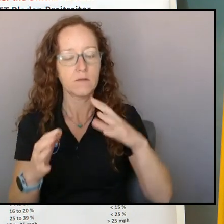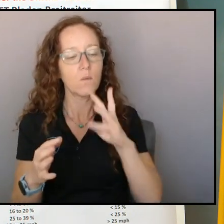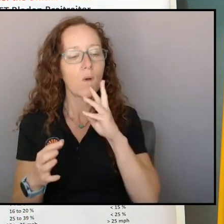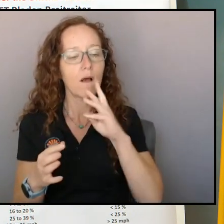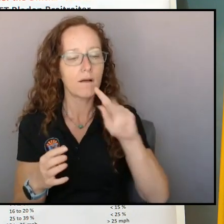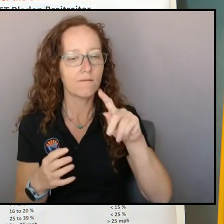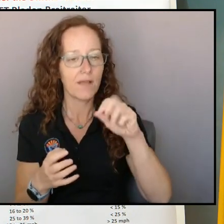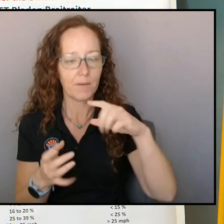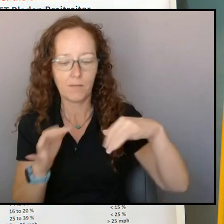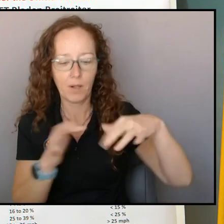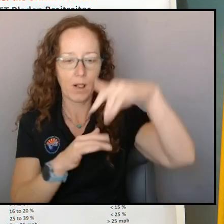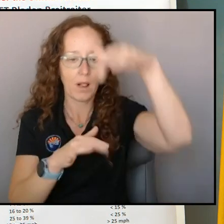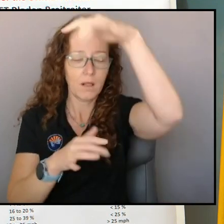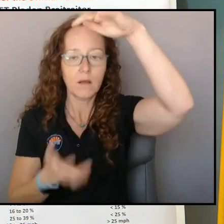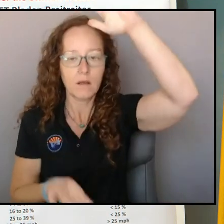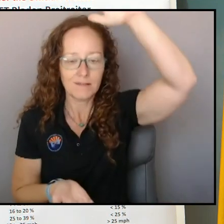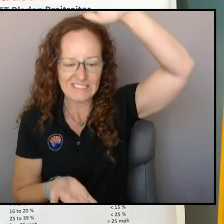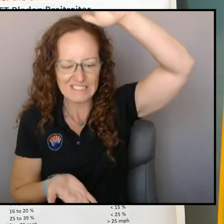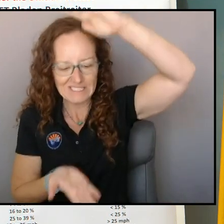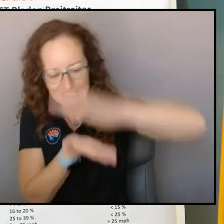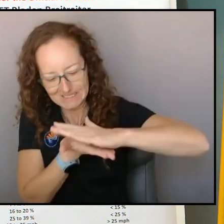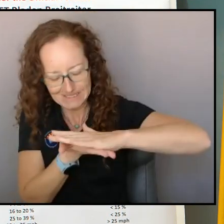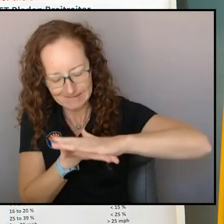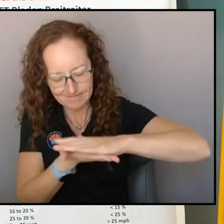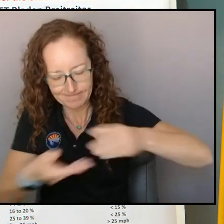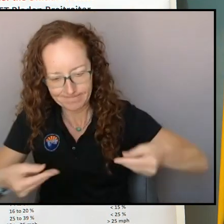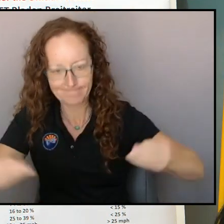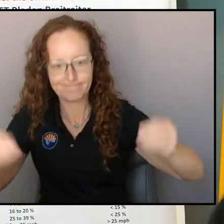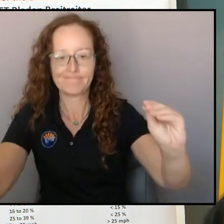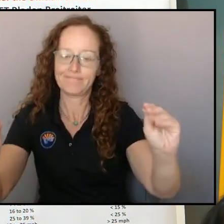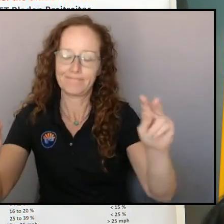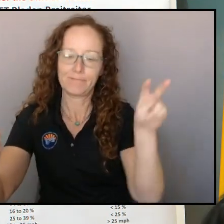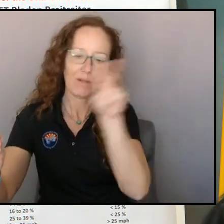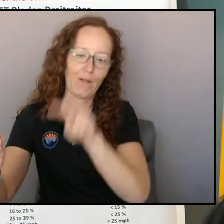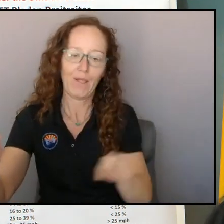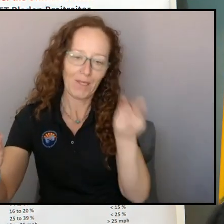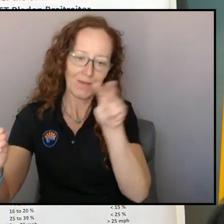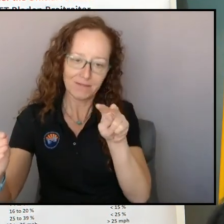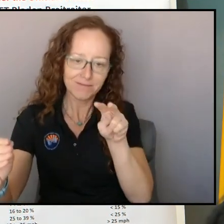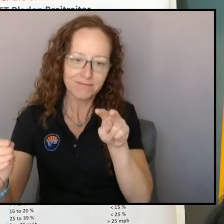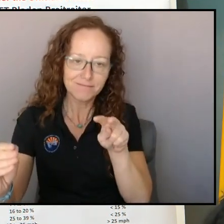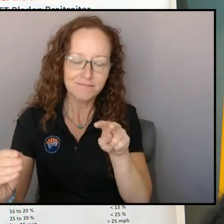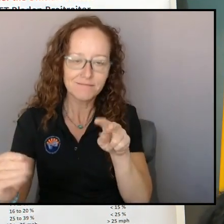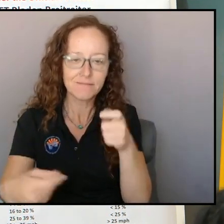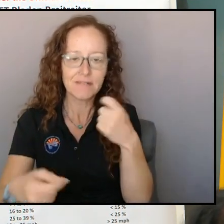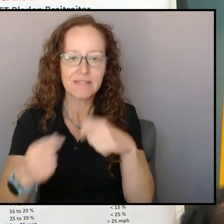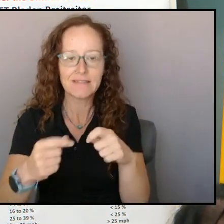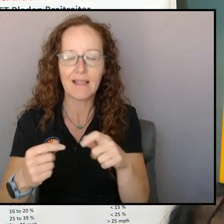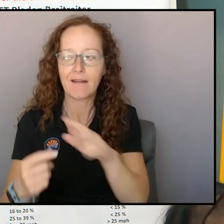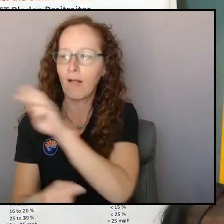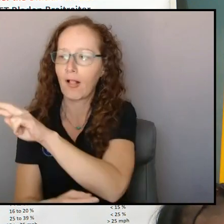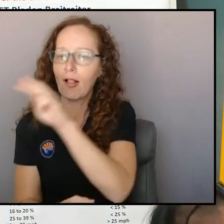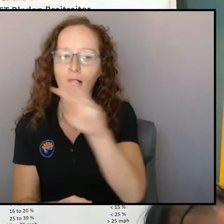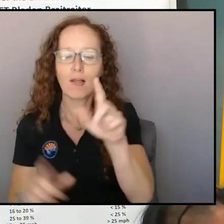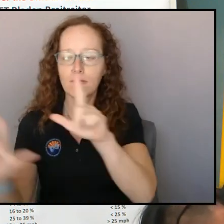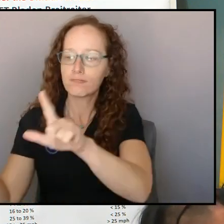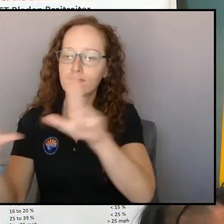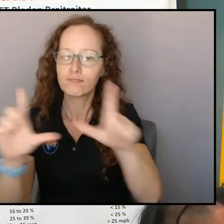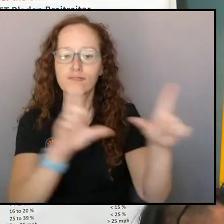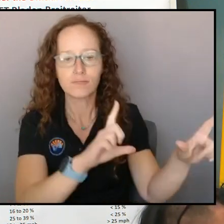place as opposed to looking at it in like three. So right now, you can see here we have an upper level low off the coast